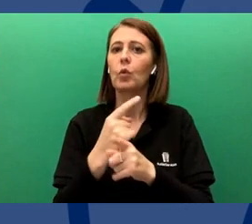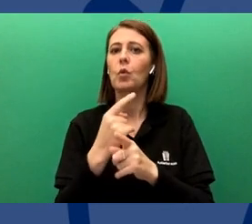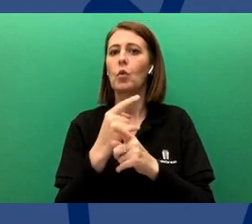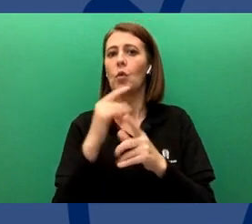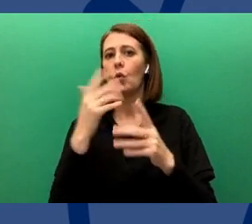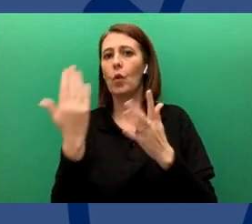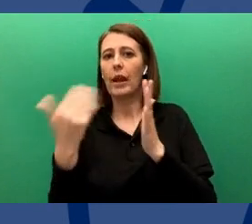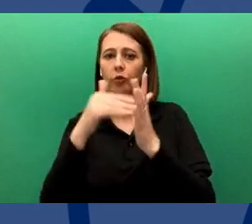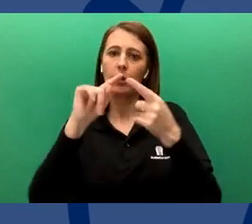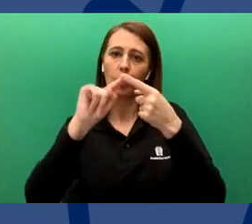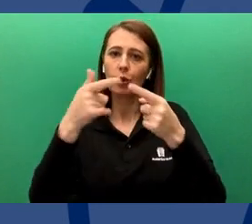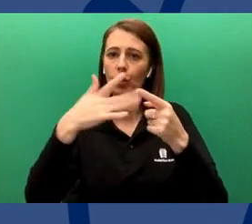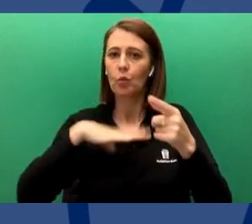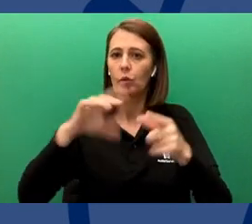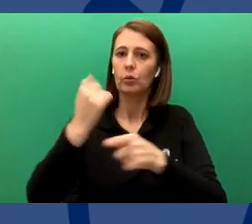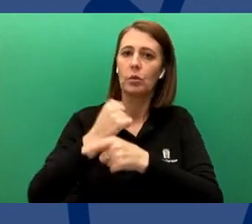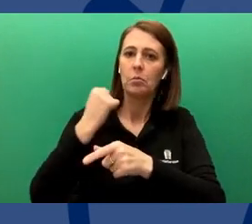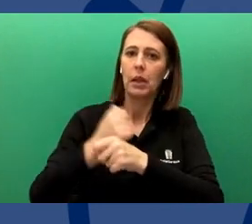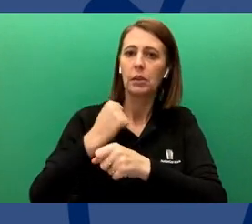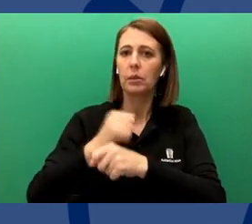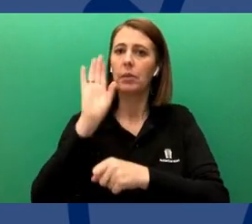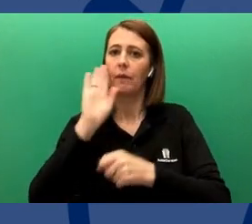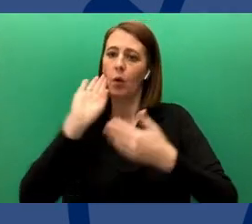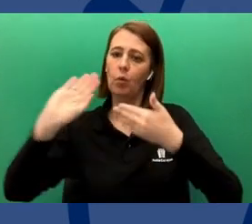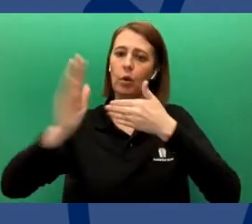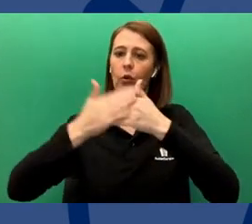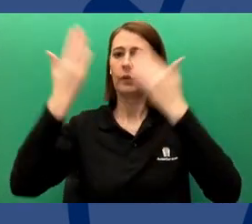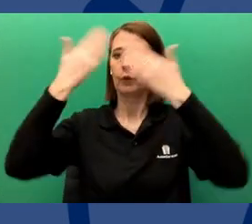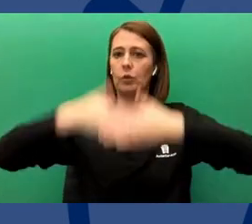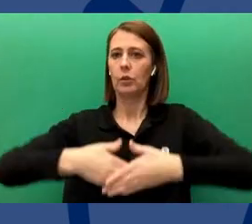to make before we close for the evening.